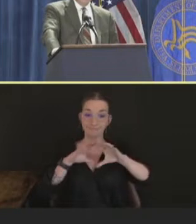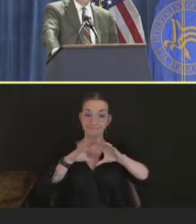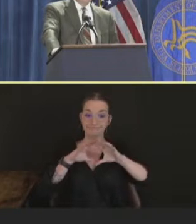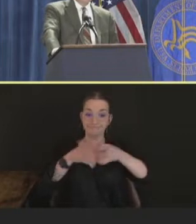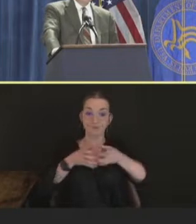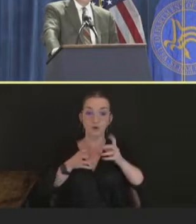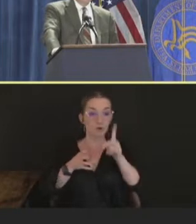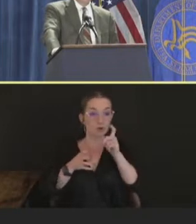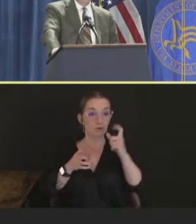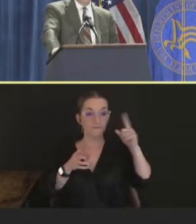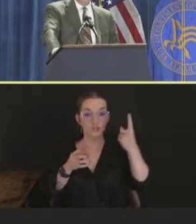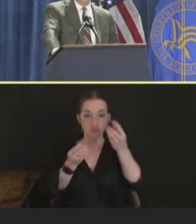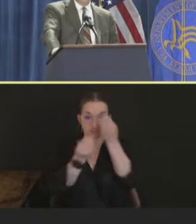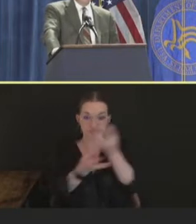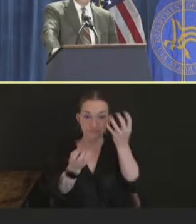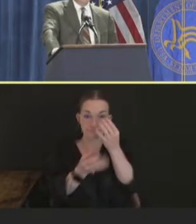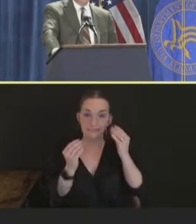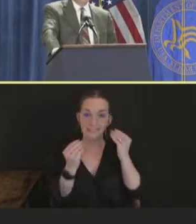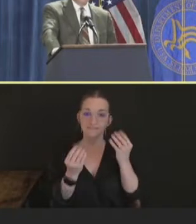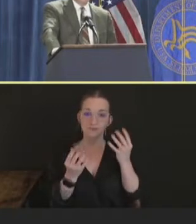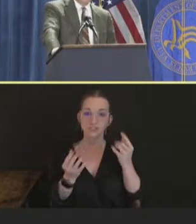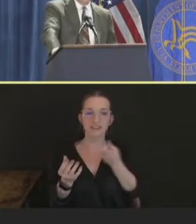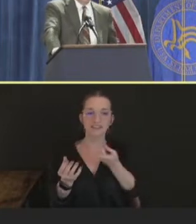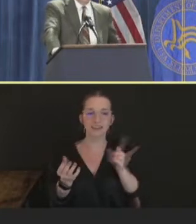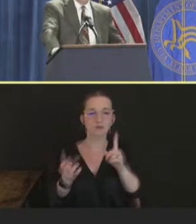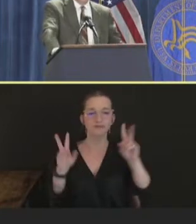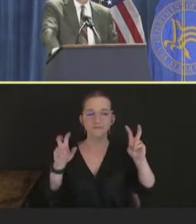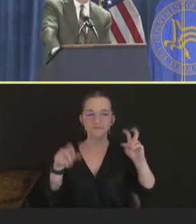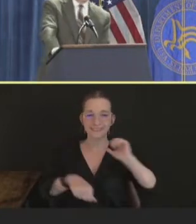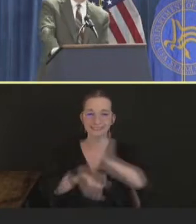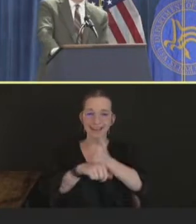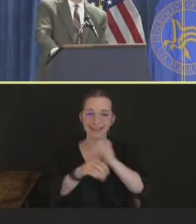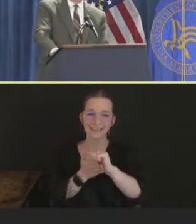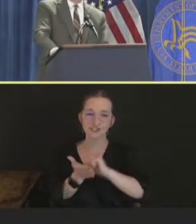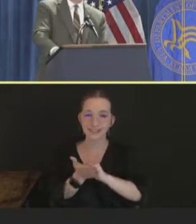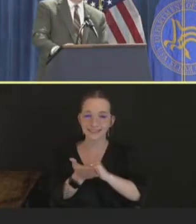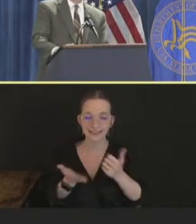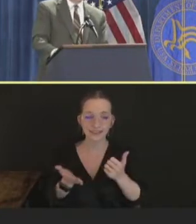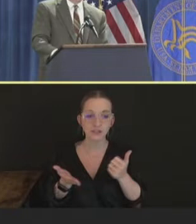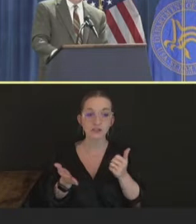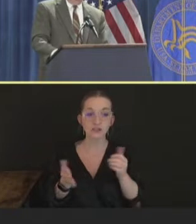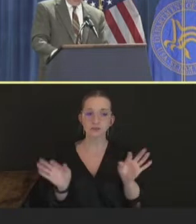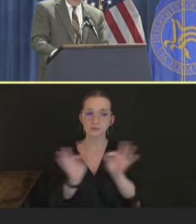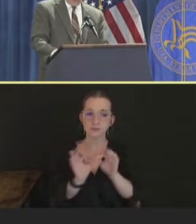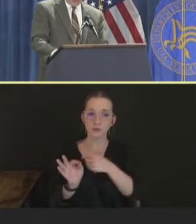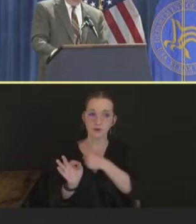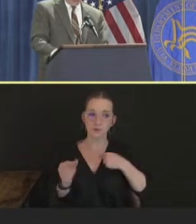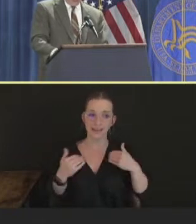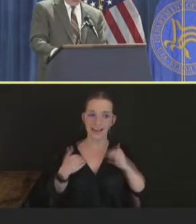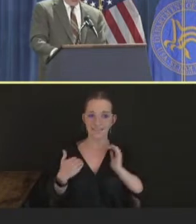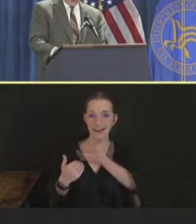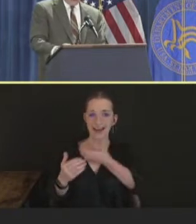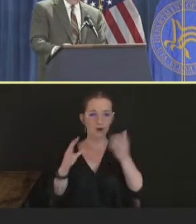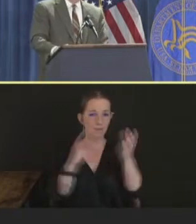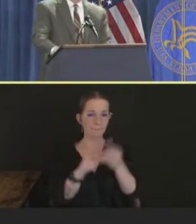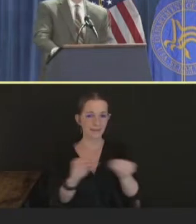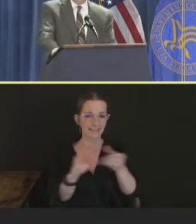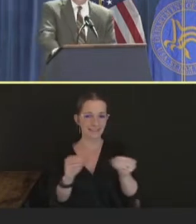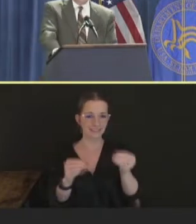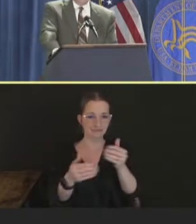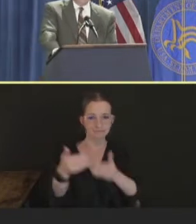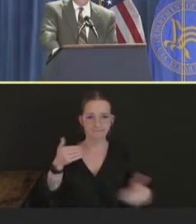And it's become obvious that it's critically important that we need to have our messages